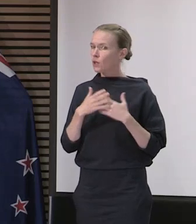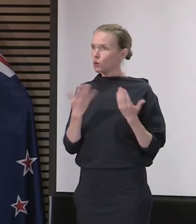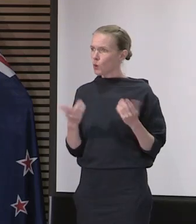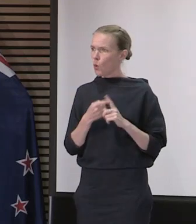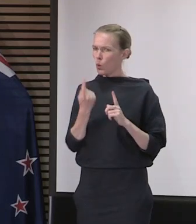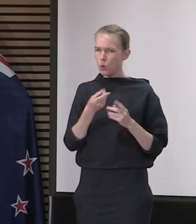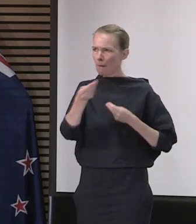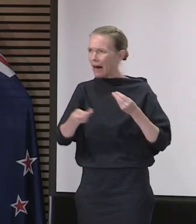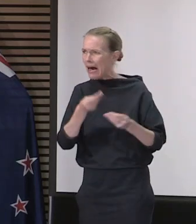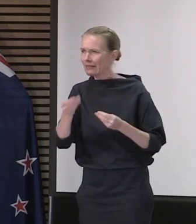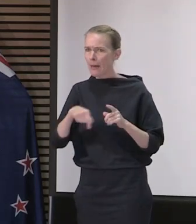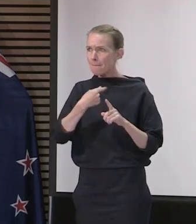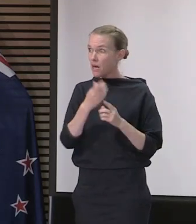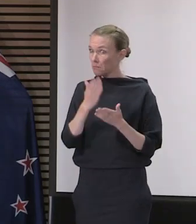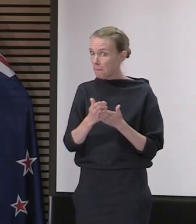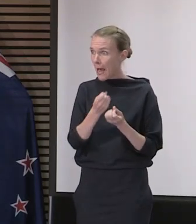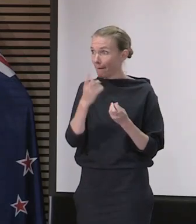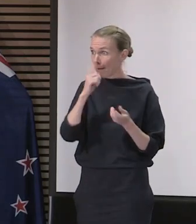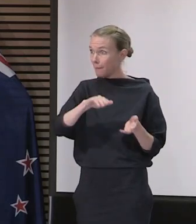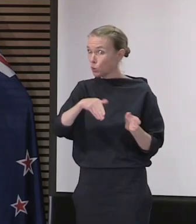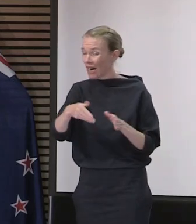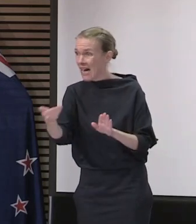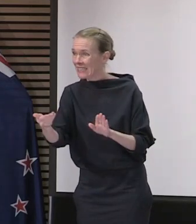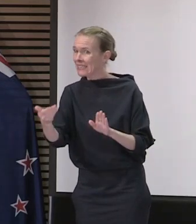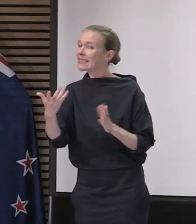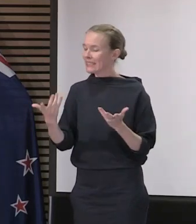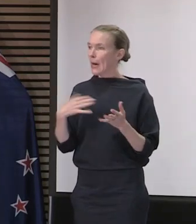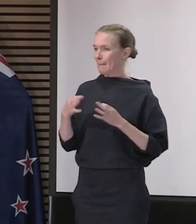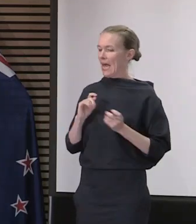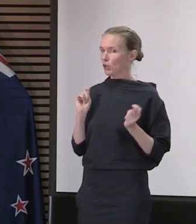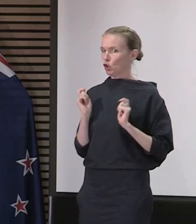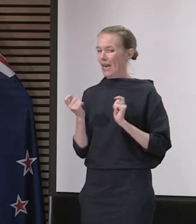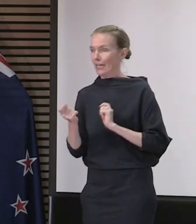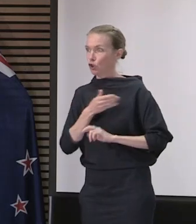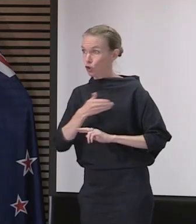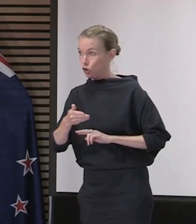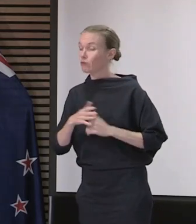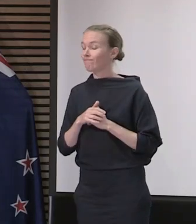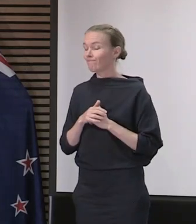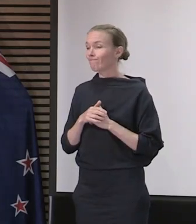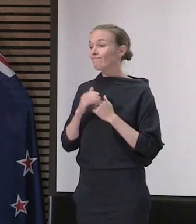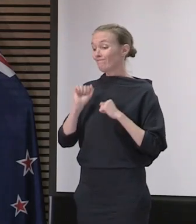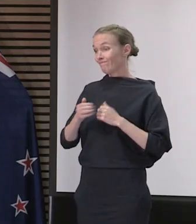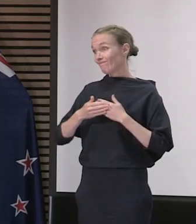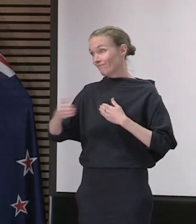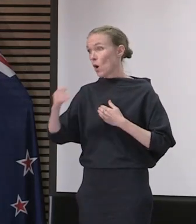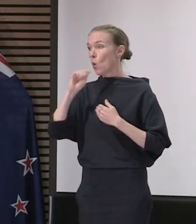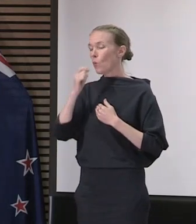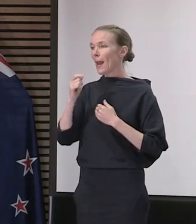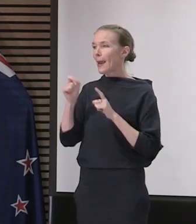terms of the seriousness of infection and in terms of the mortality rate. Yes, I think